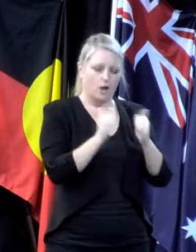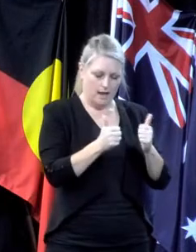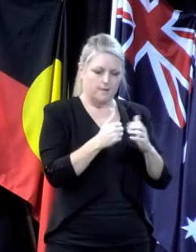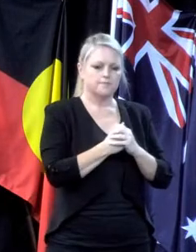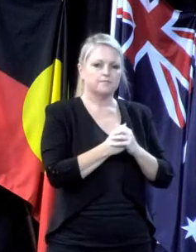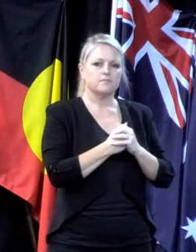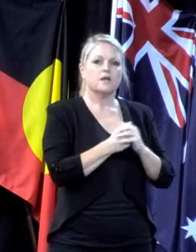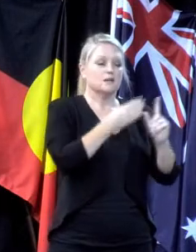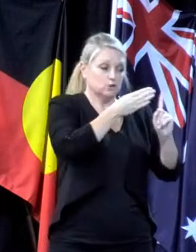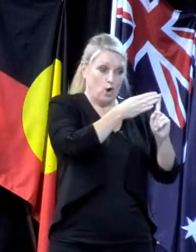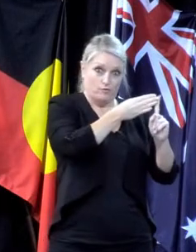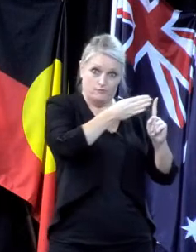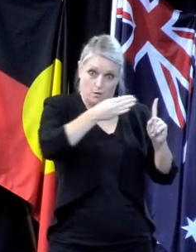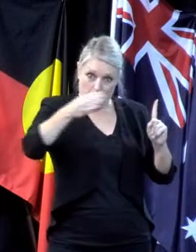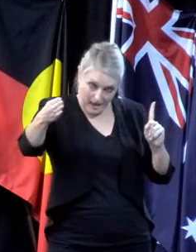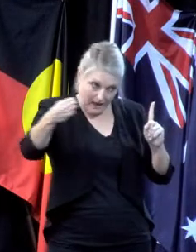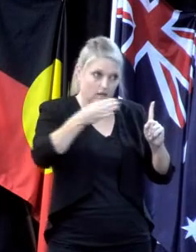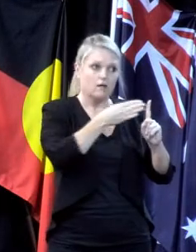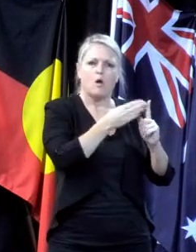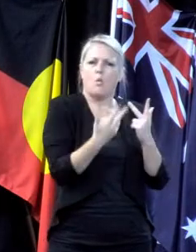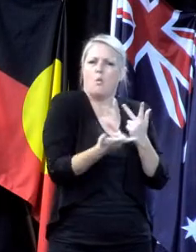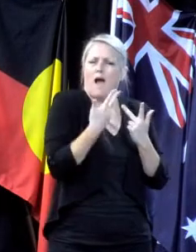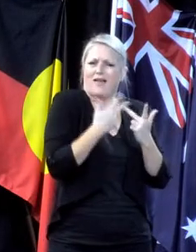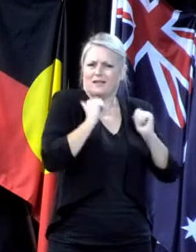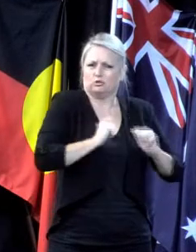what training, if any, have you received in respect of your role